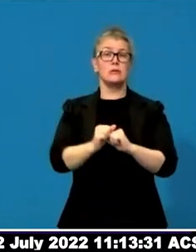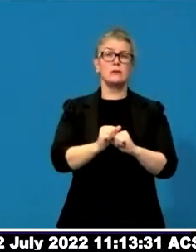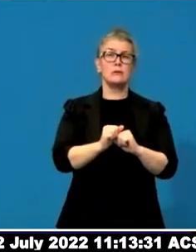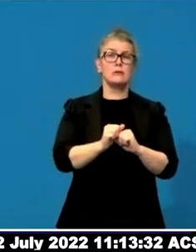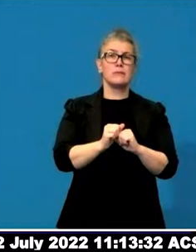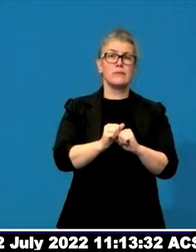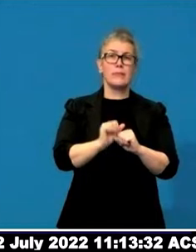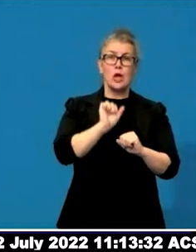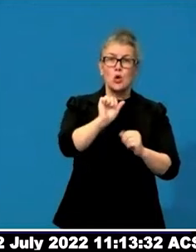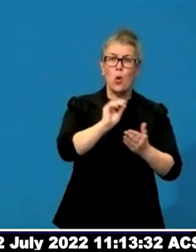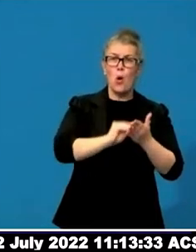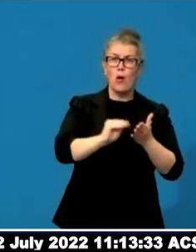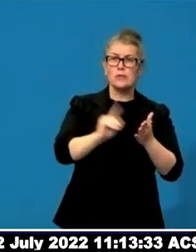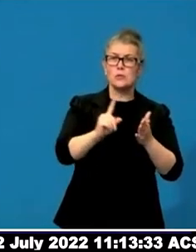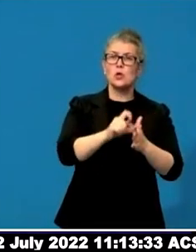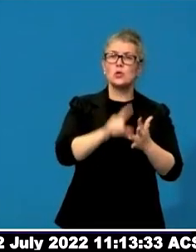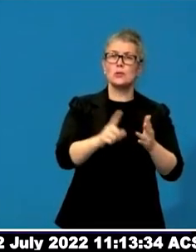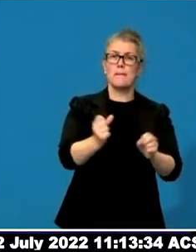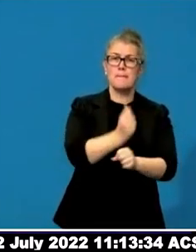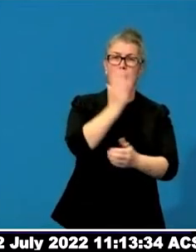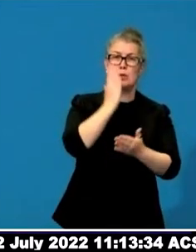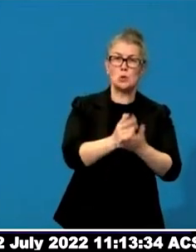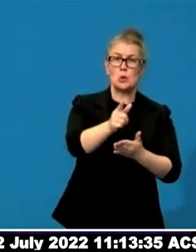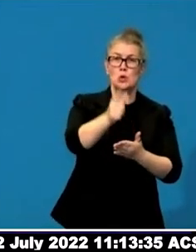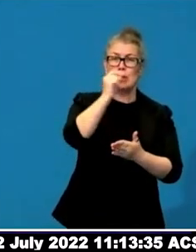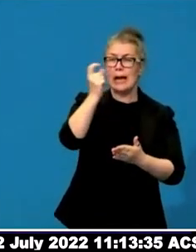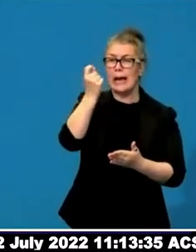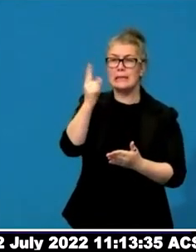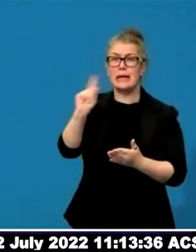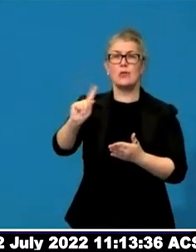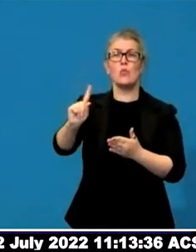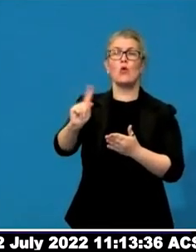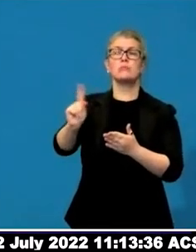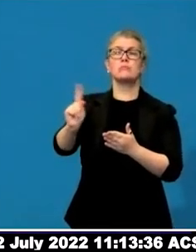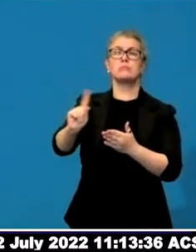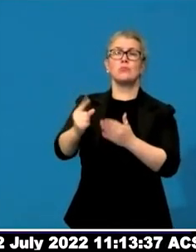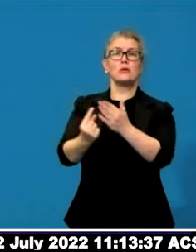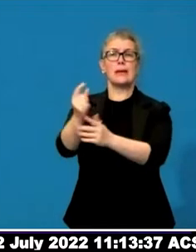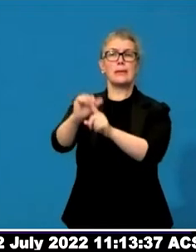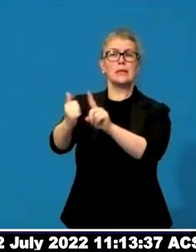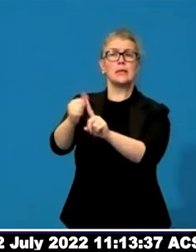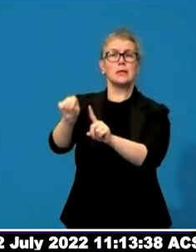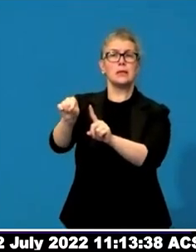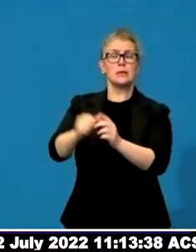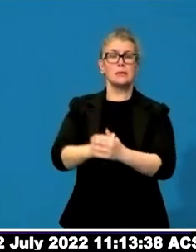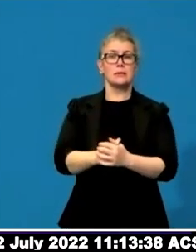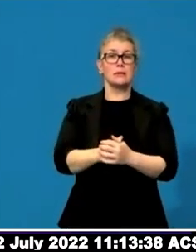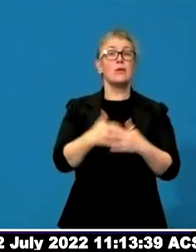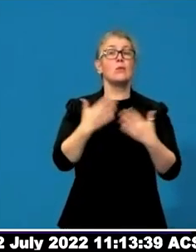to assure yourself that you are understanding what their wishes are? Yeah, look, the Aboriginal Interpreter Service